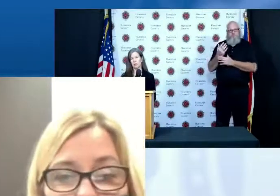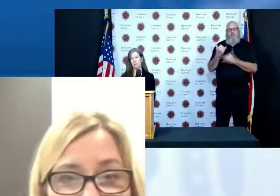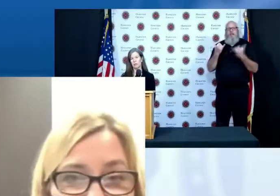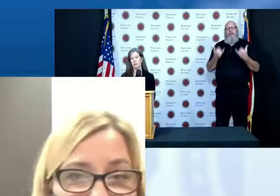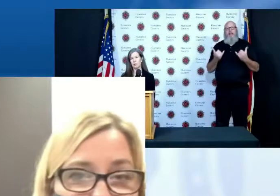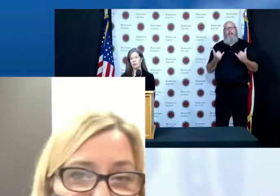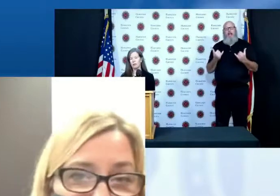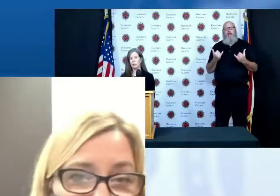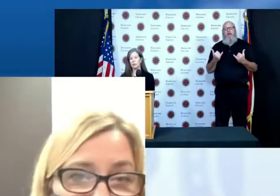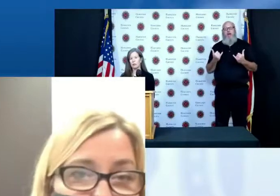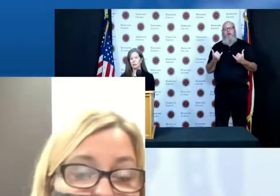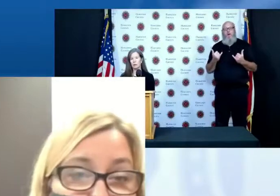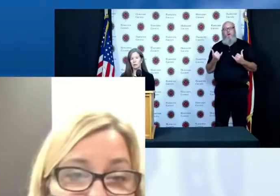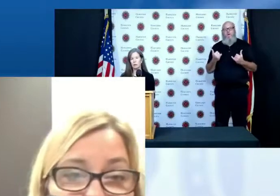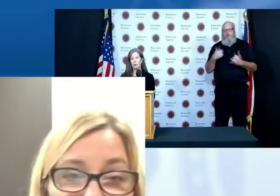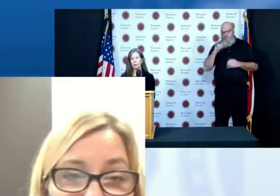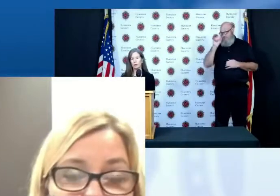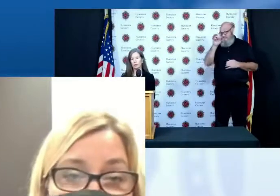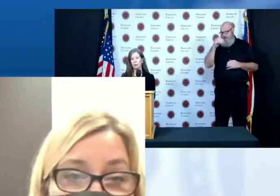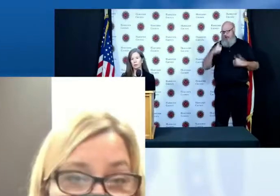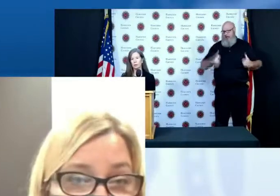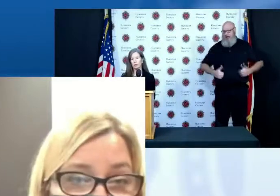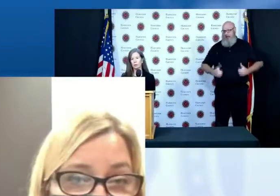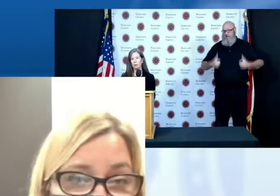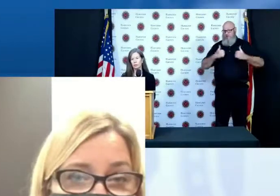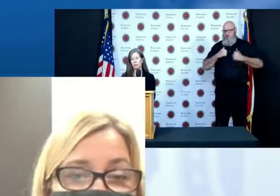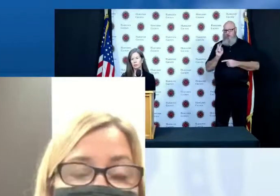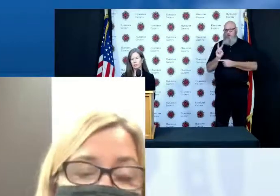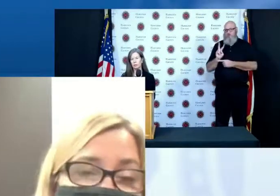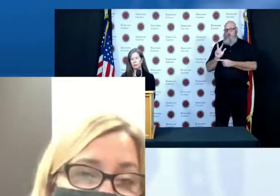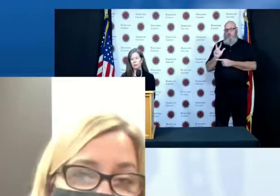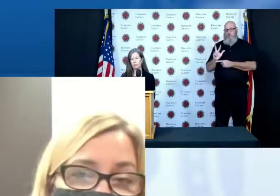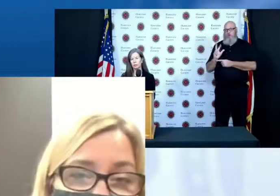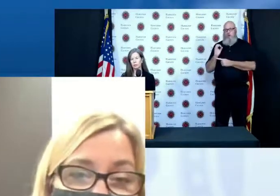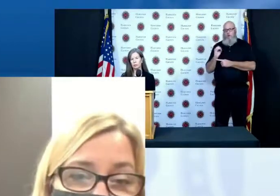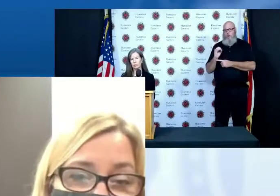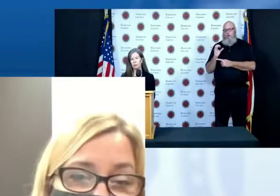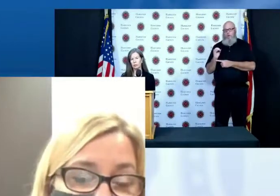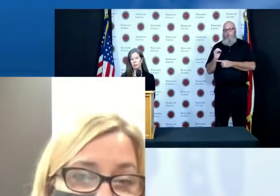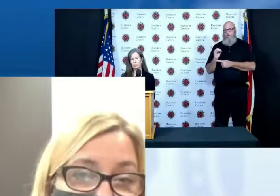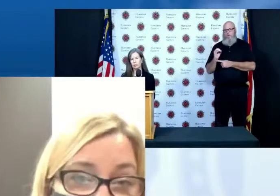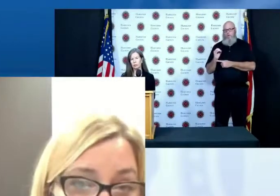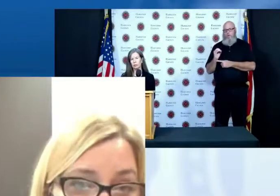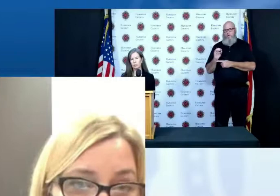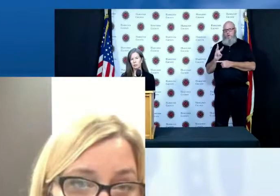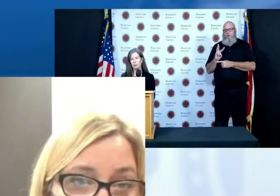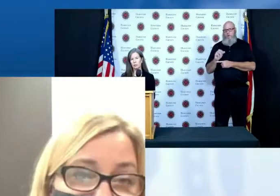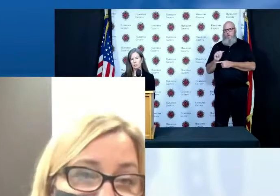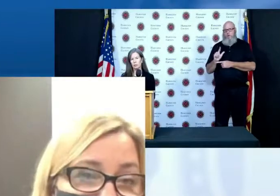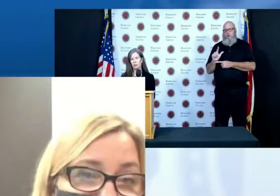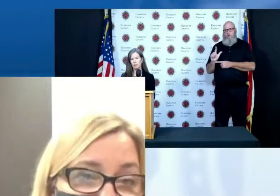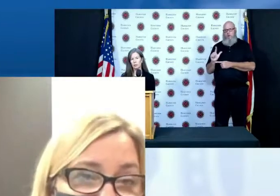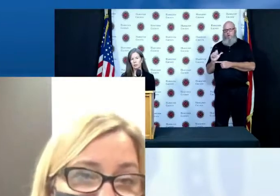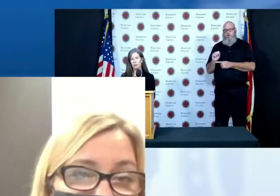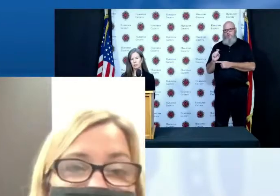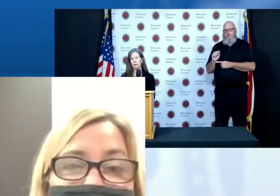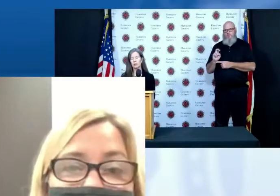the vaccine will be administered is 2300 Wall Street we have close to 103 public parking spaces